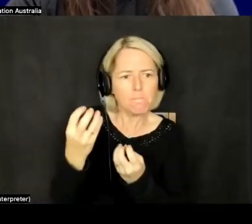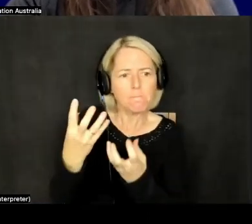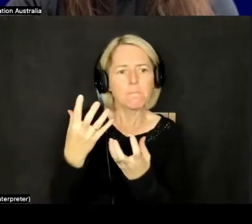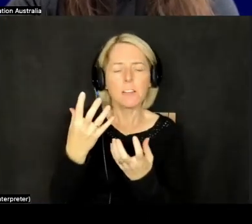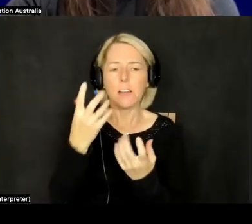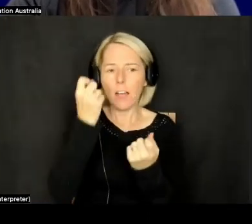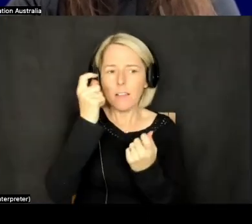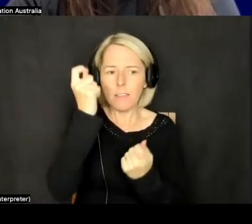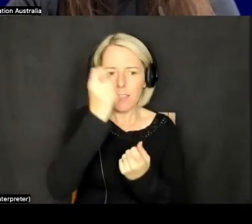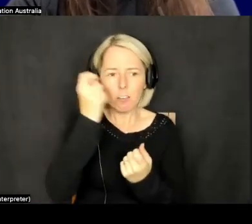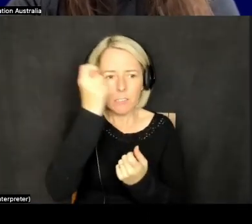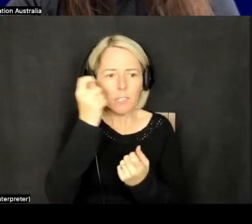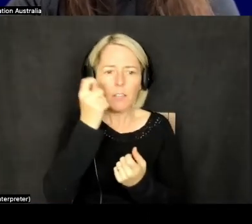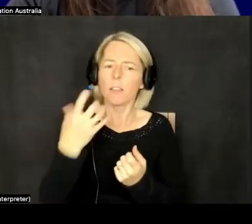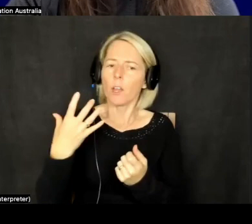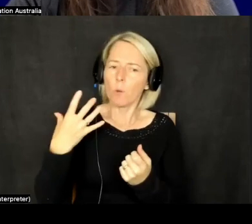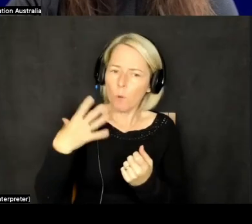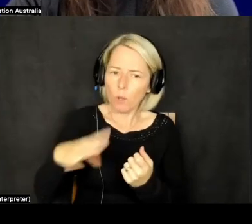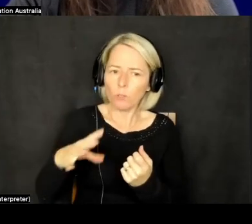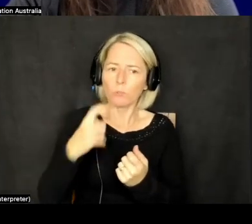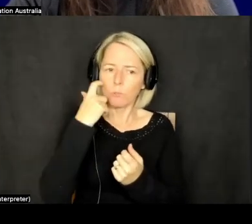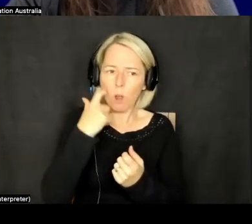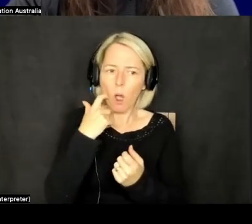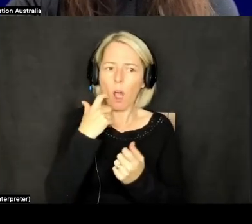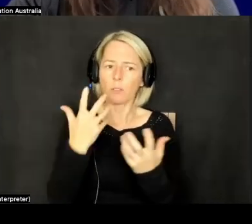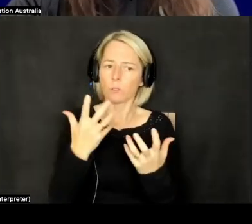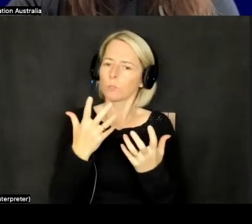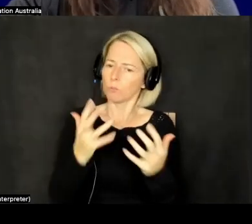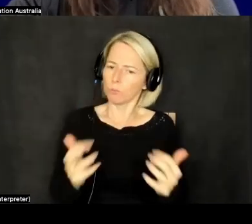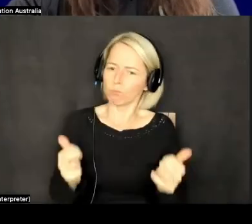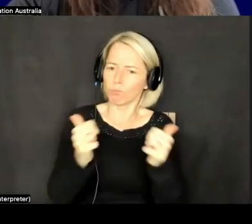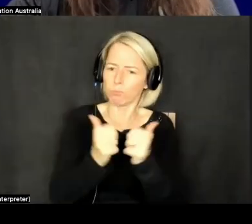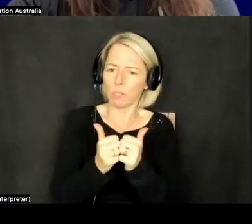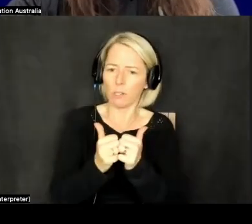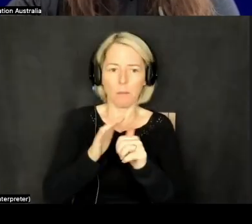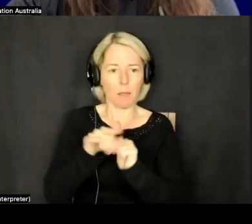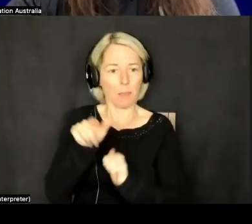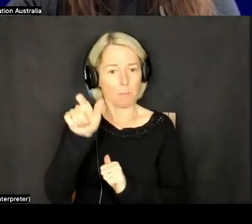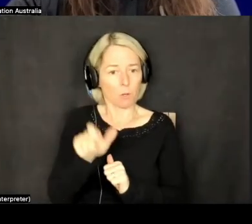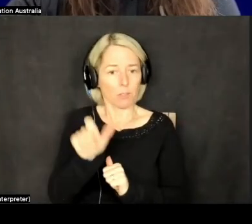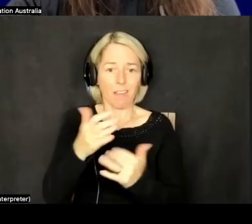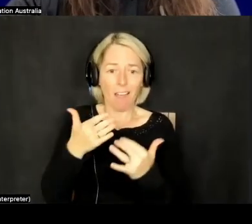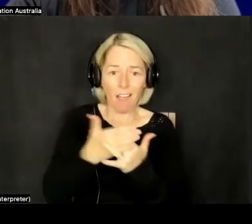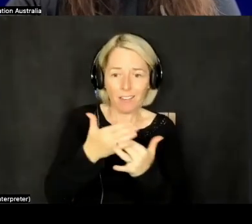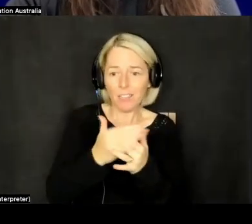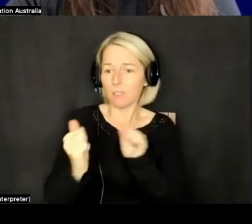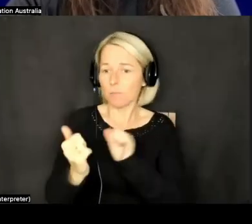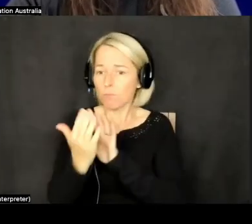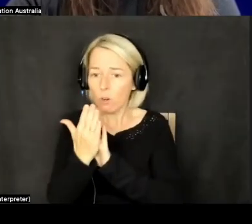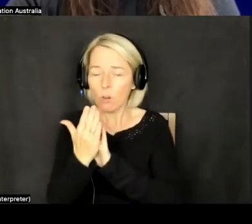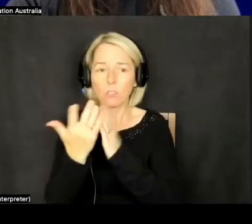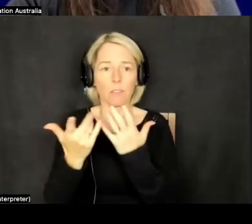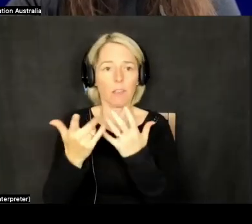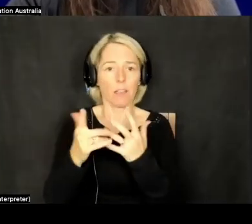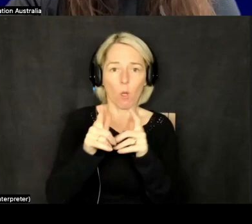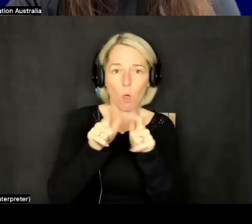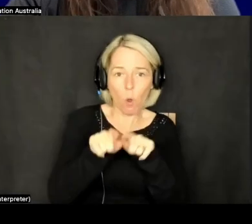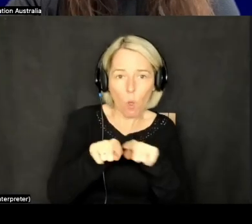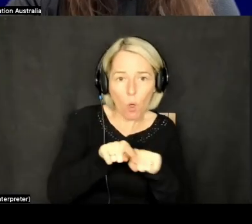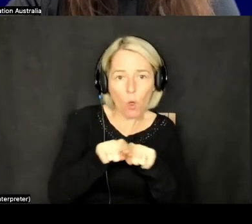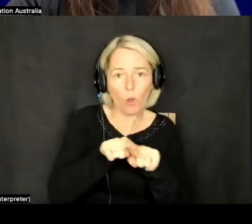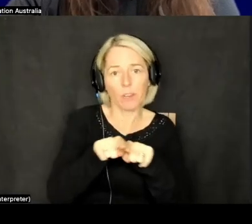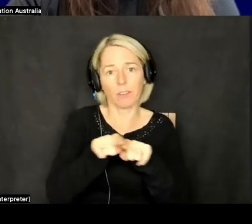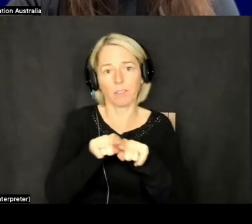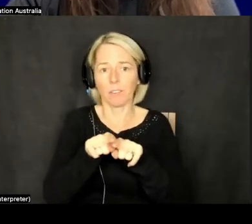interaction, communication and learning. They seek to be ready to review this with every